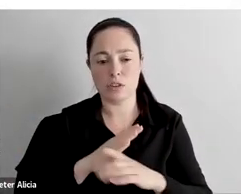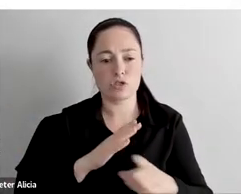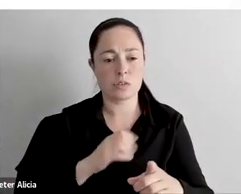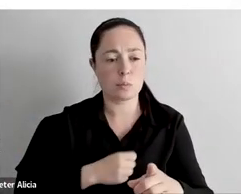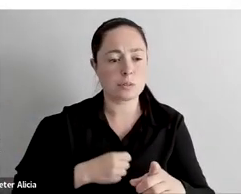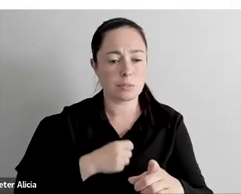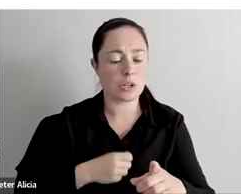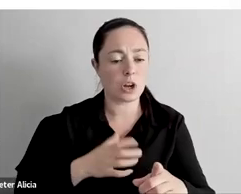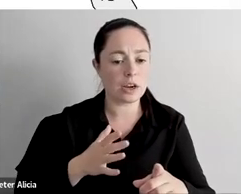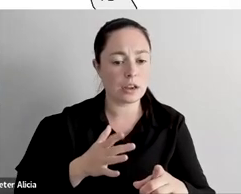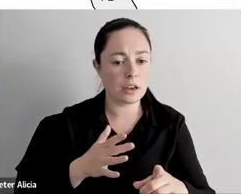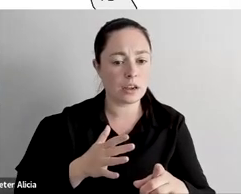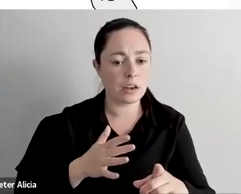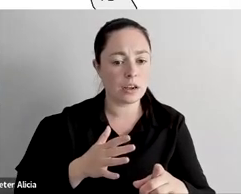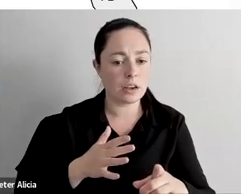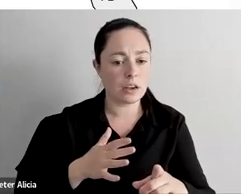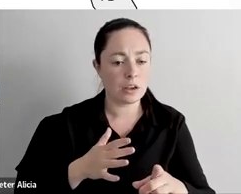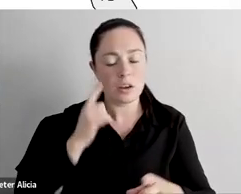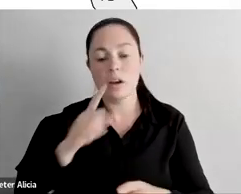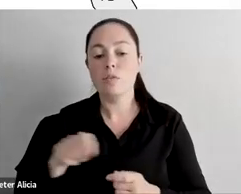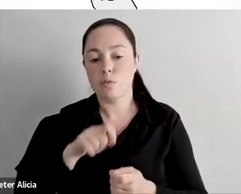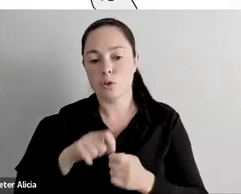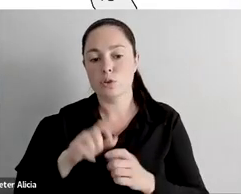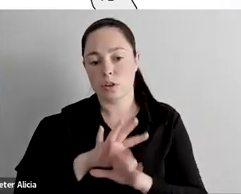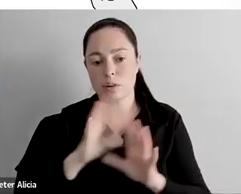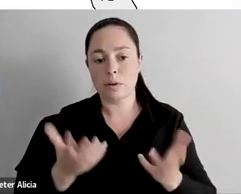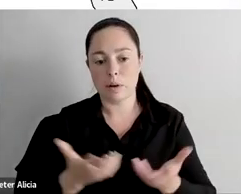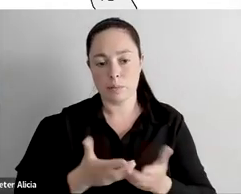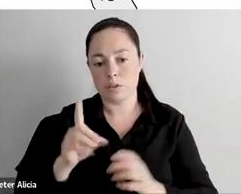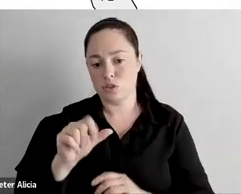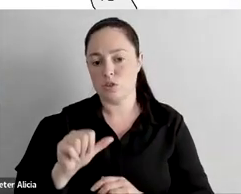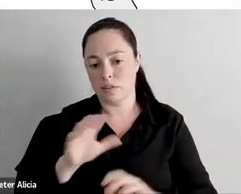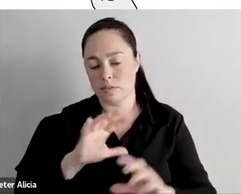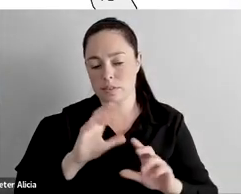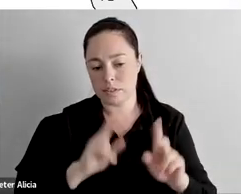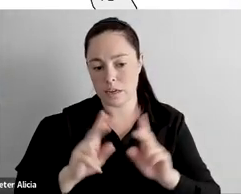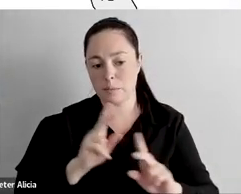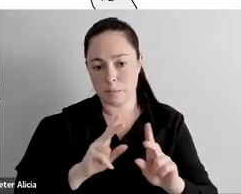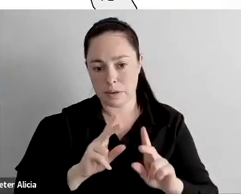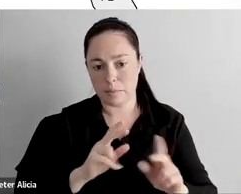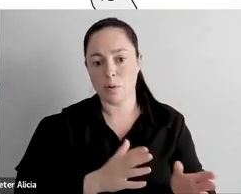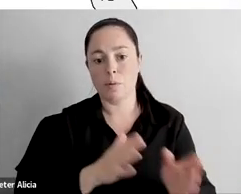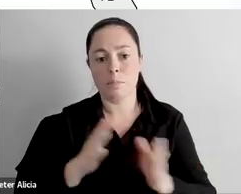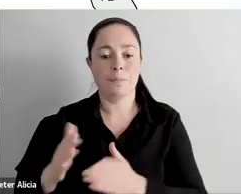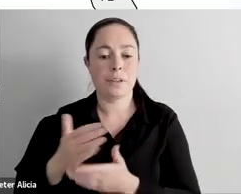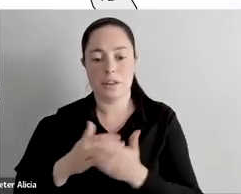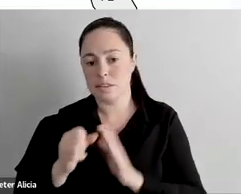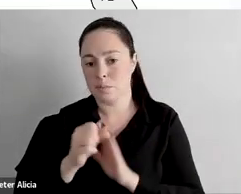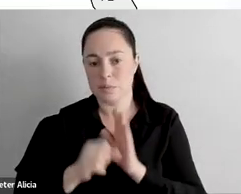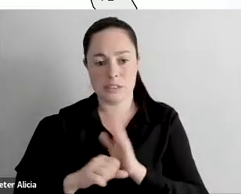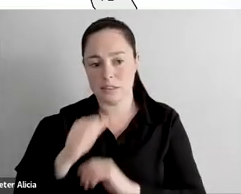for certain state, for certain populations of disabled people and other states do not. So, for